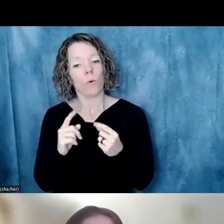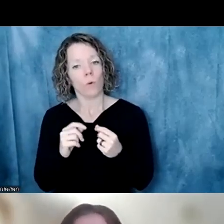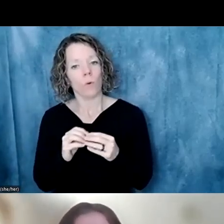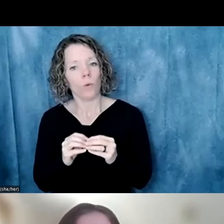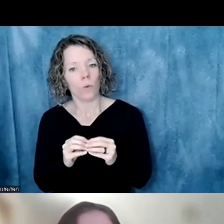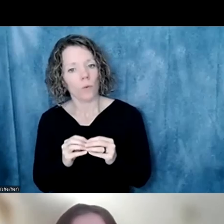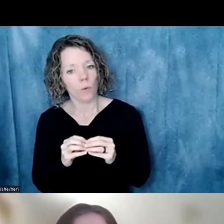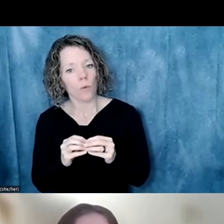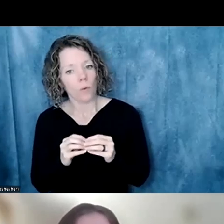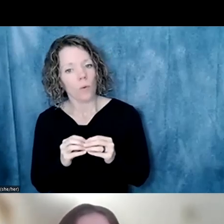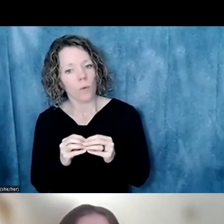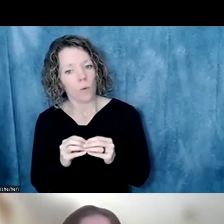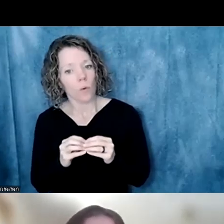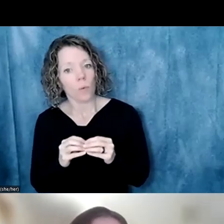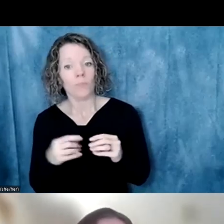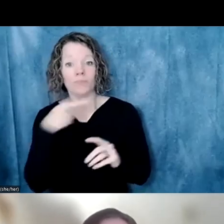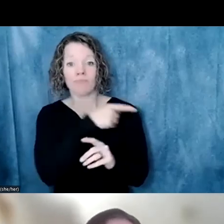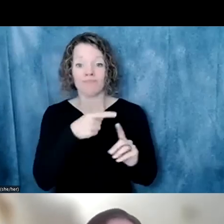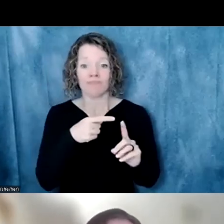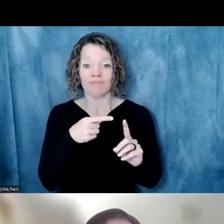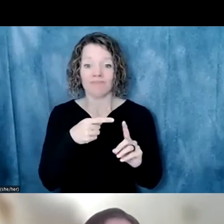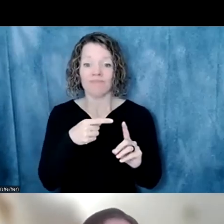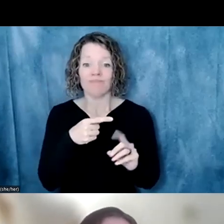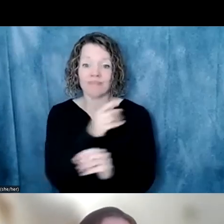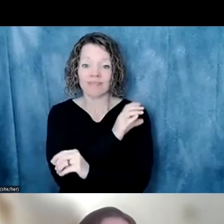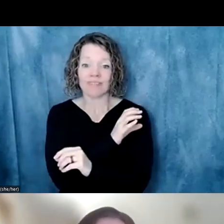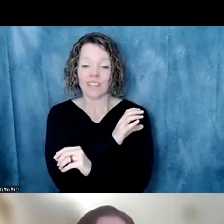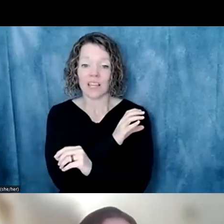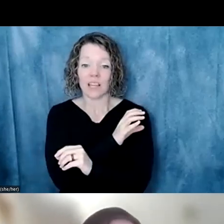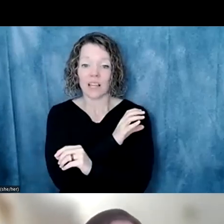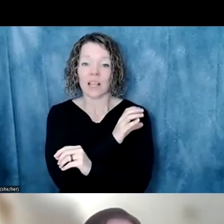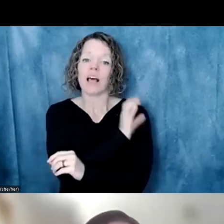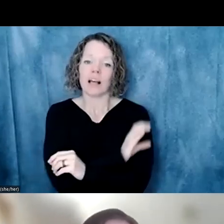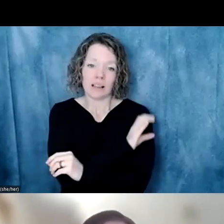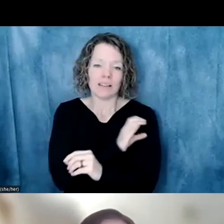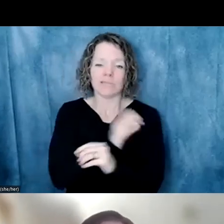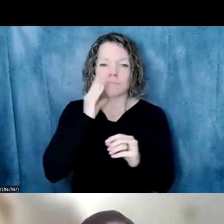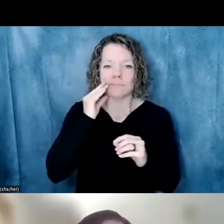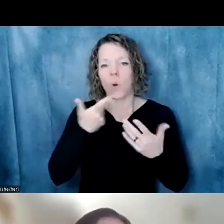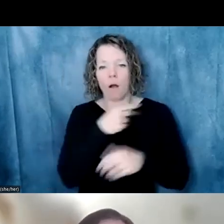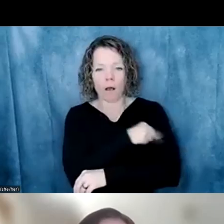not allowing someone to leave. I'm talking, for example, in a Section 12 land from a